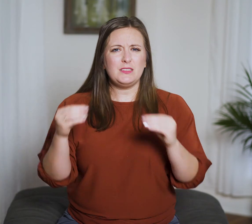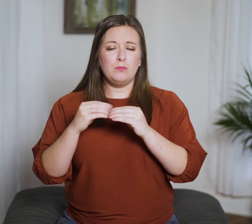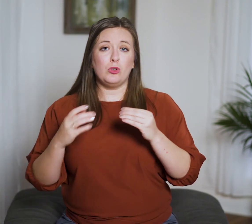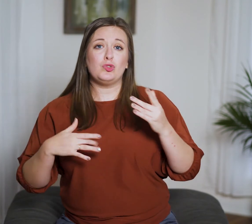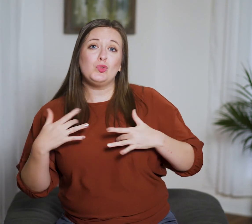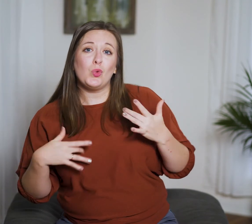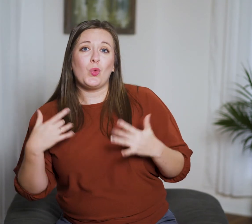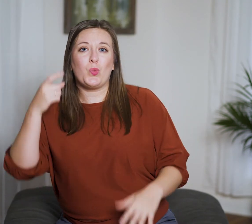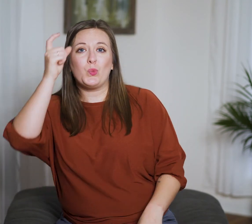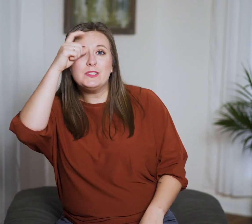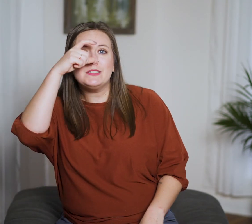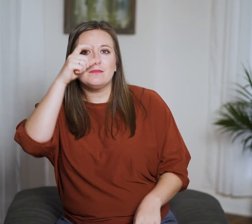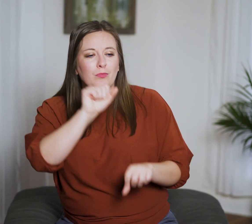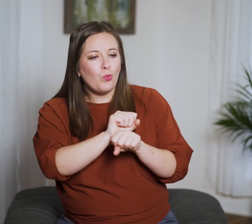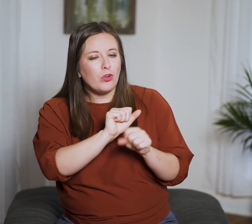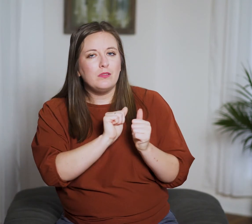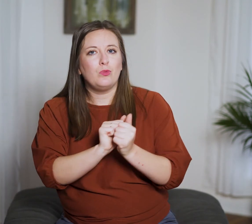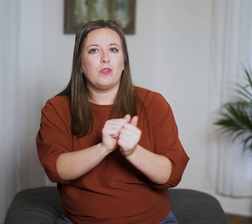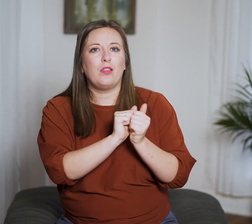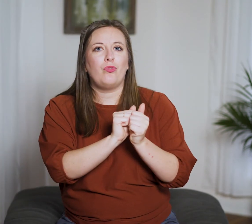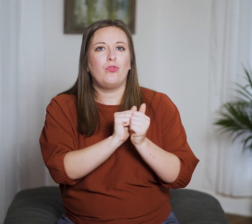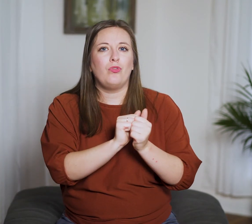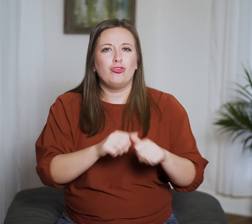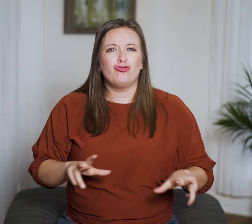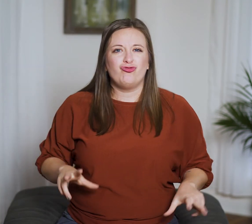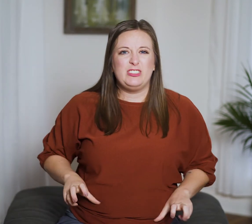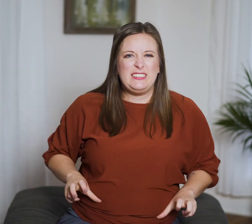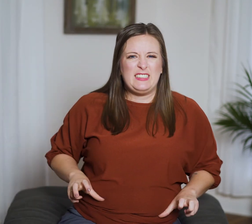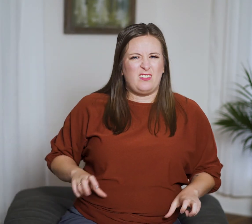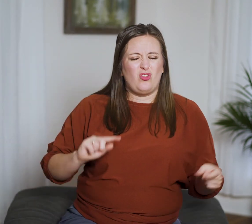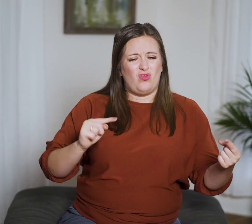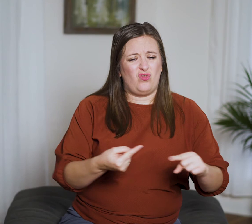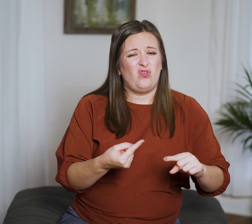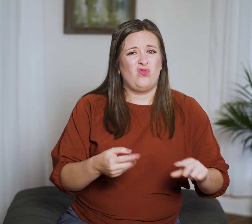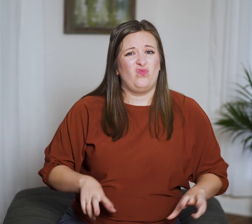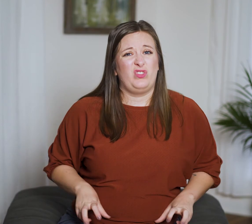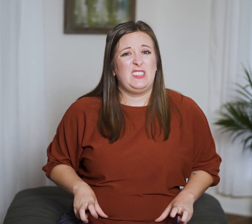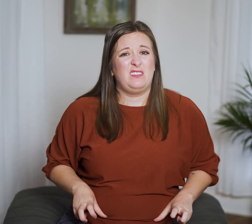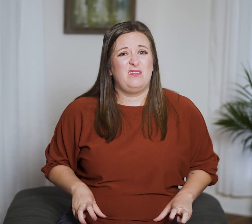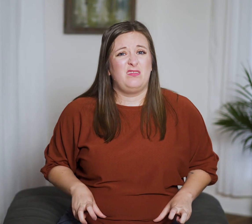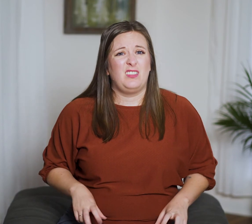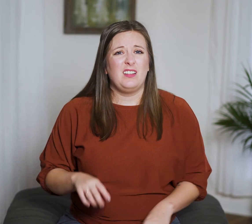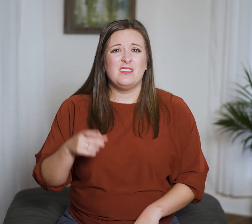There’s actually more joy and wisdom in working together! Greed wounds the greedy.